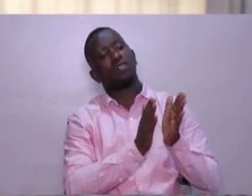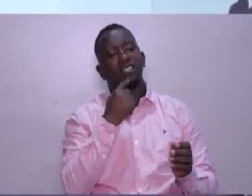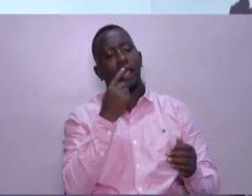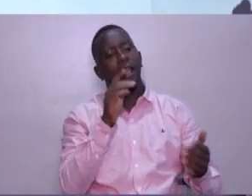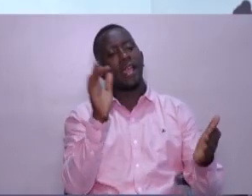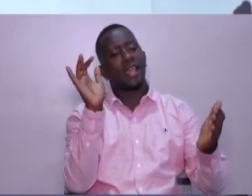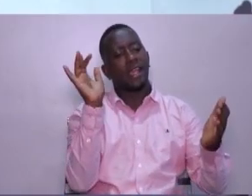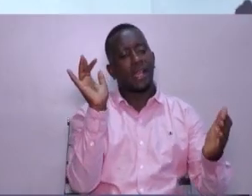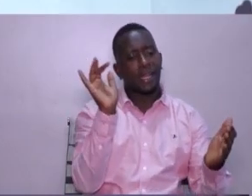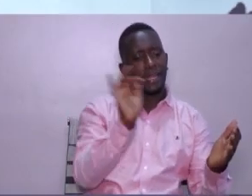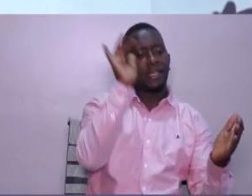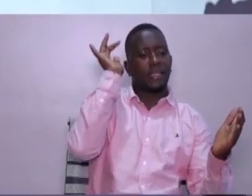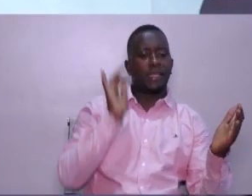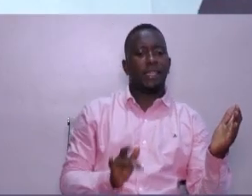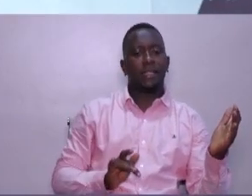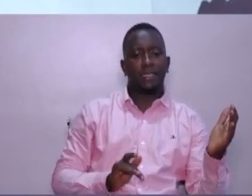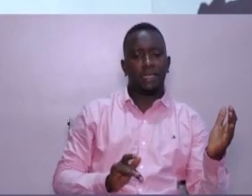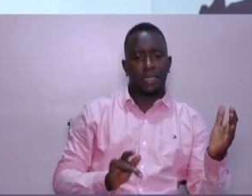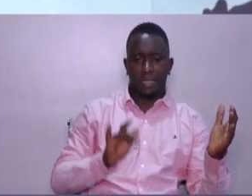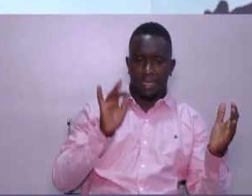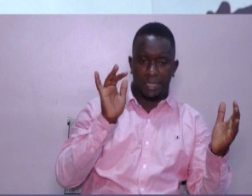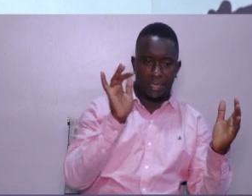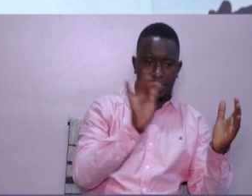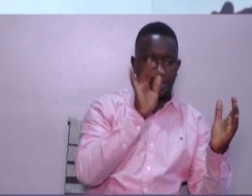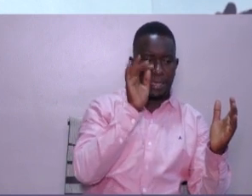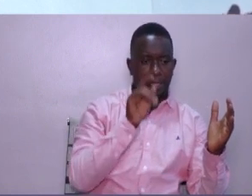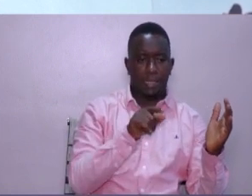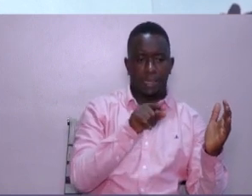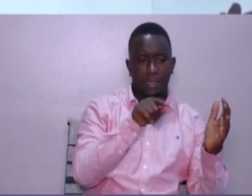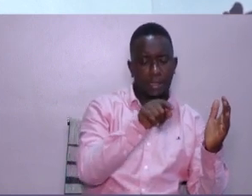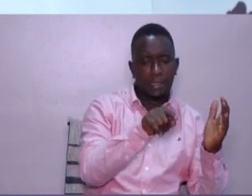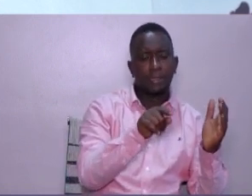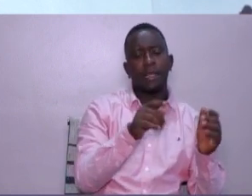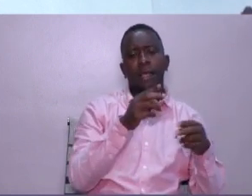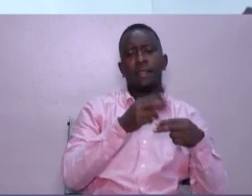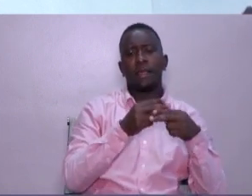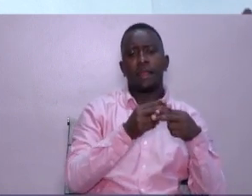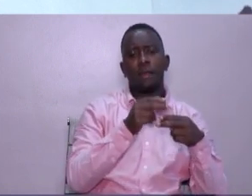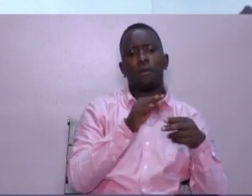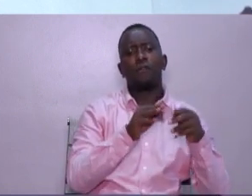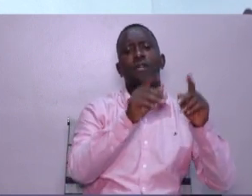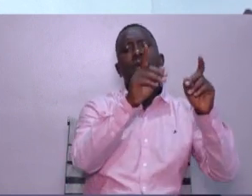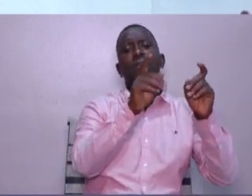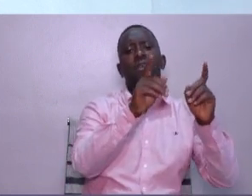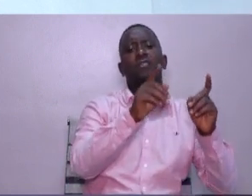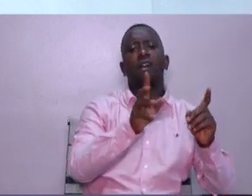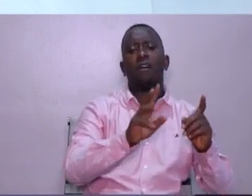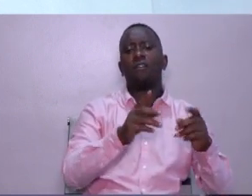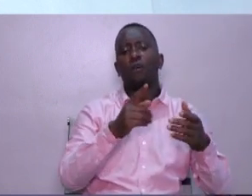that when the check box is clicked, the name of the thing in the picture and its source as a source of fuel pops up